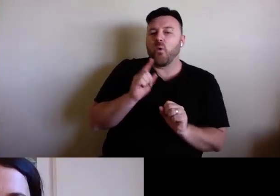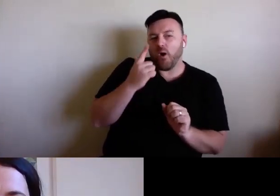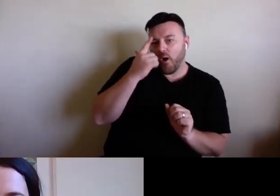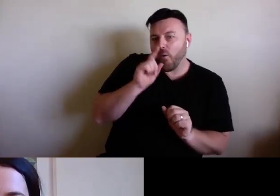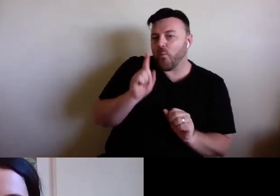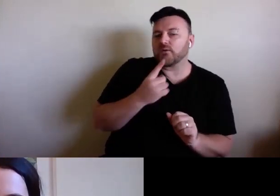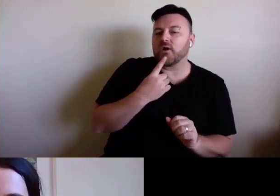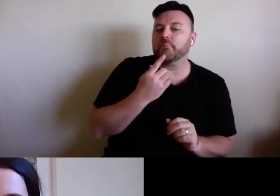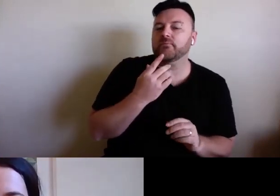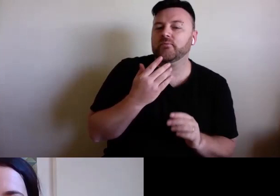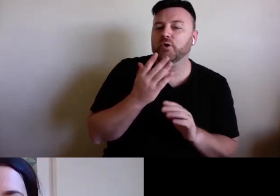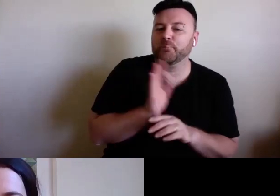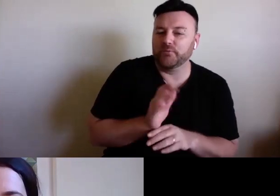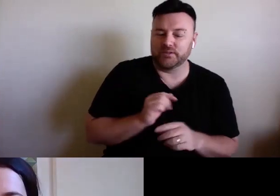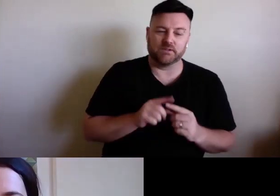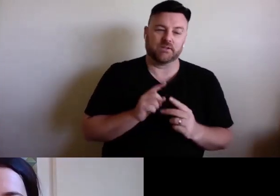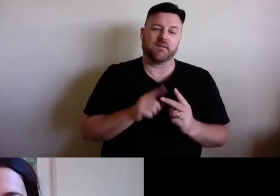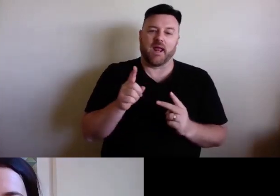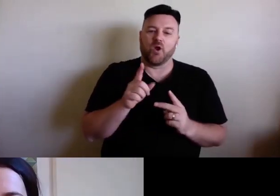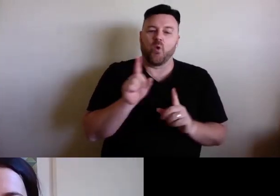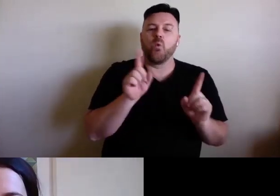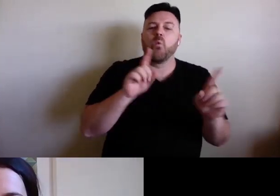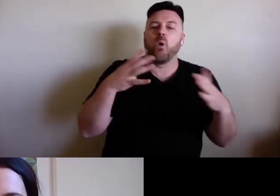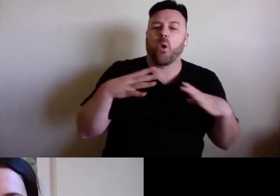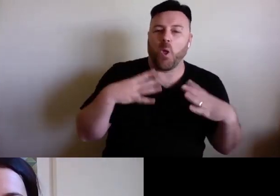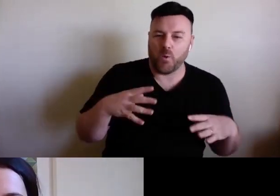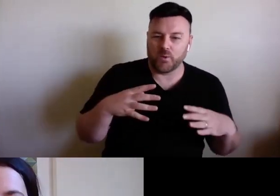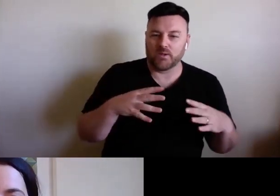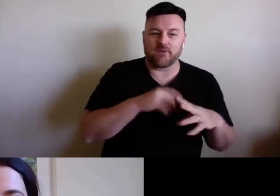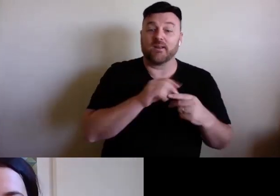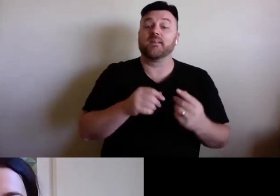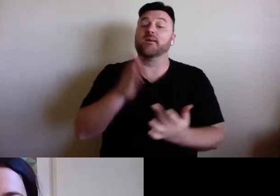audience. And it's sponsored by Argenda - it's got various different